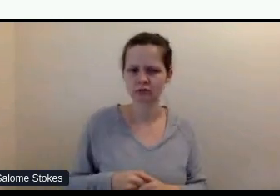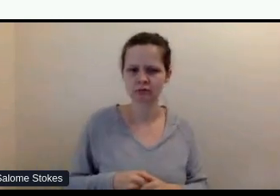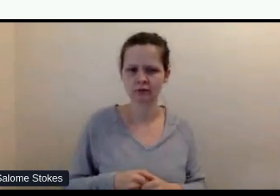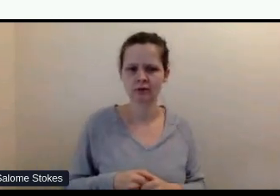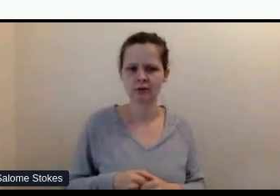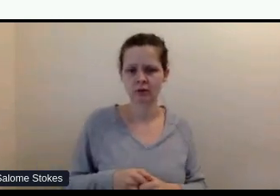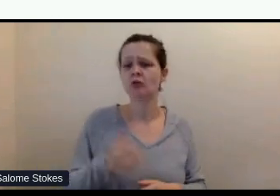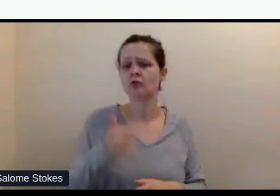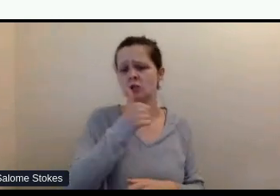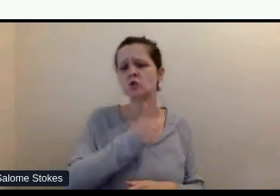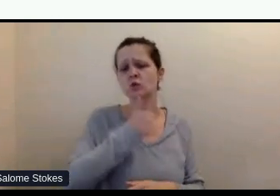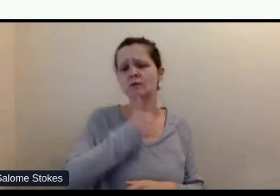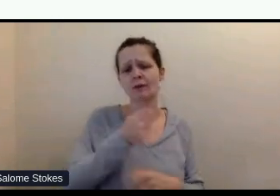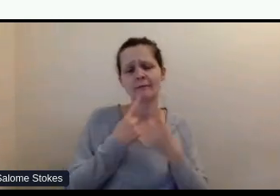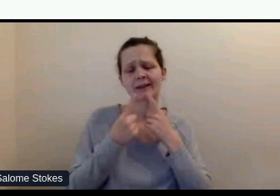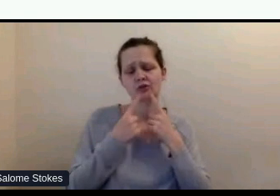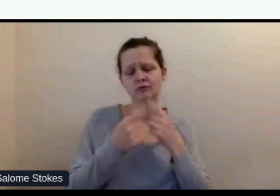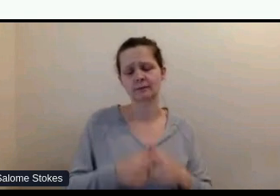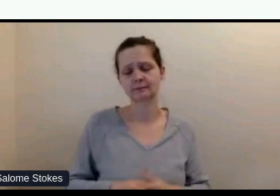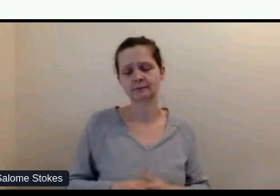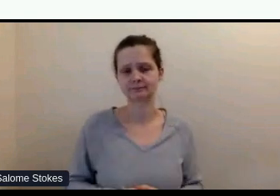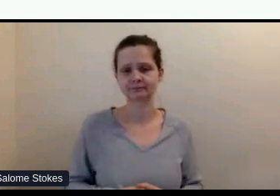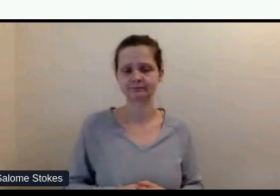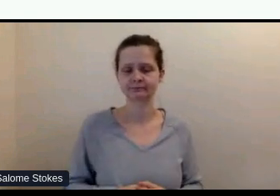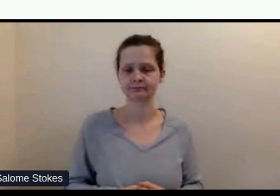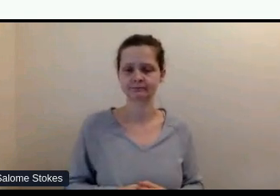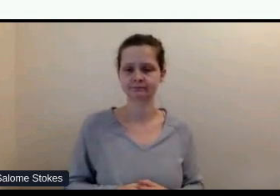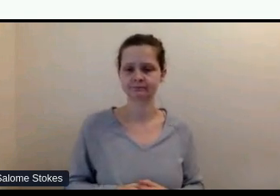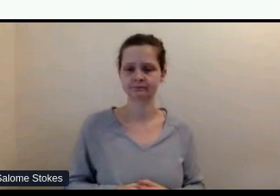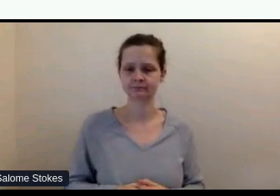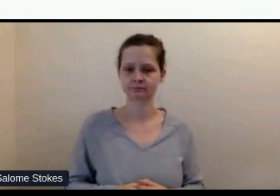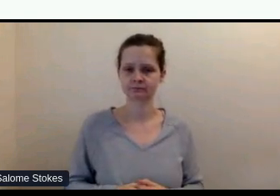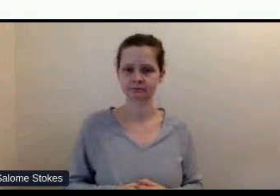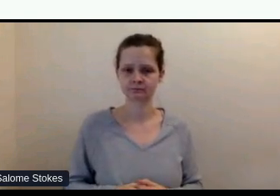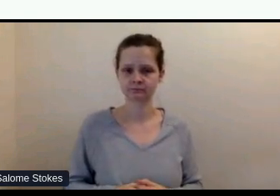source of information and it tells you how things should behave in terms of